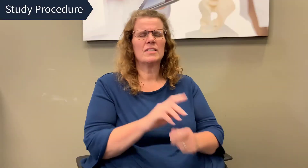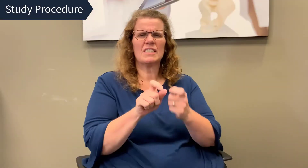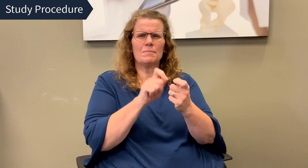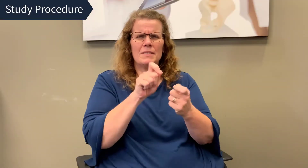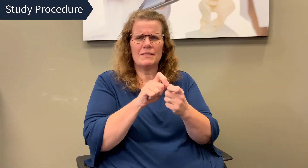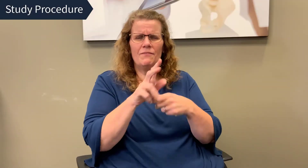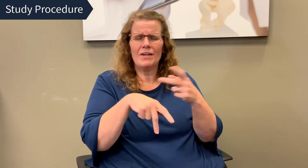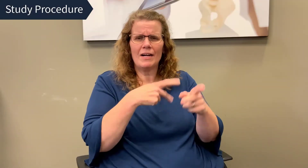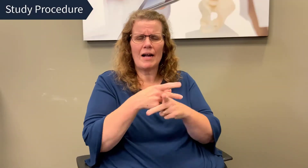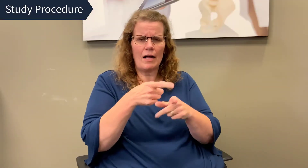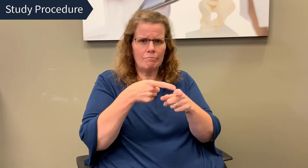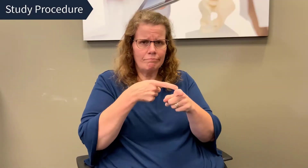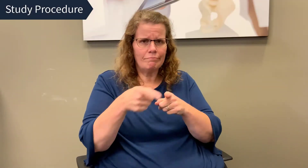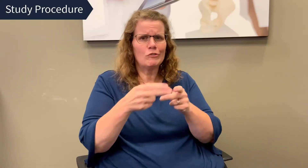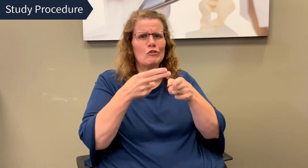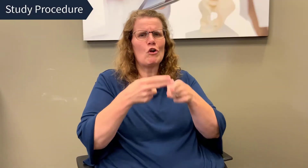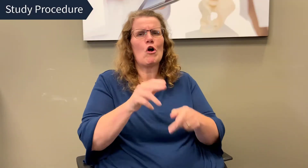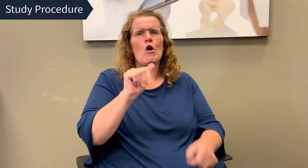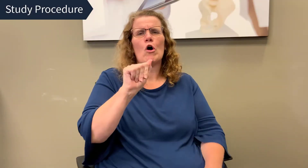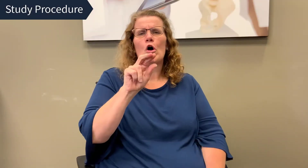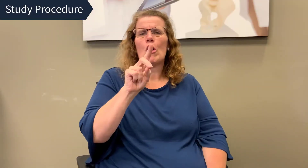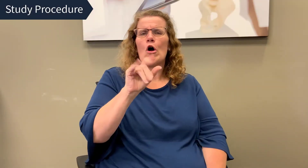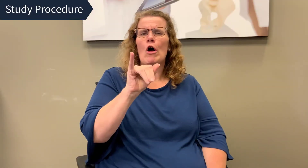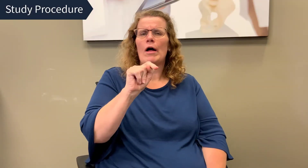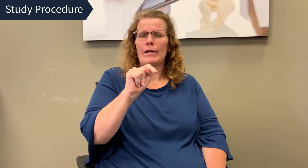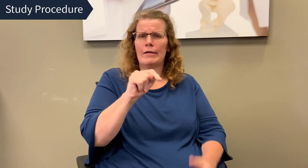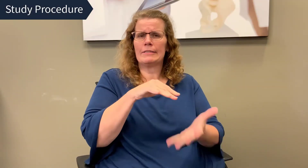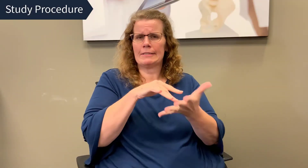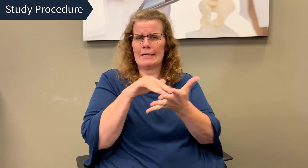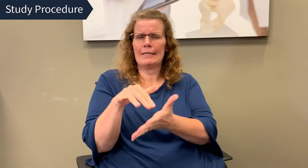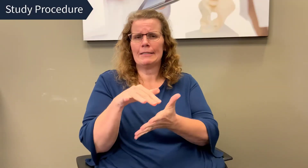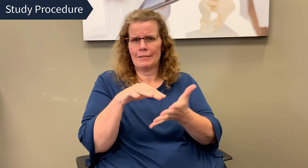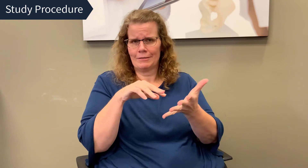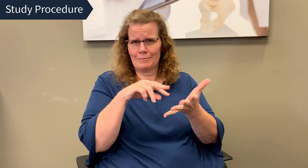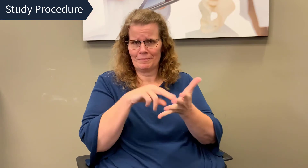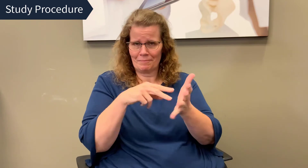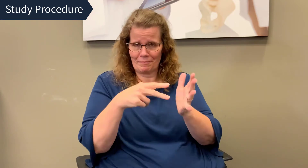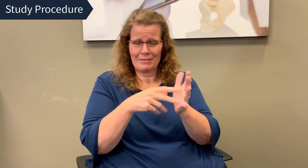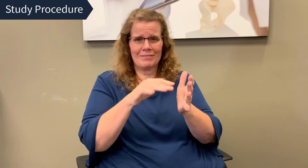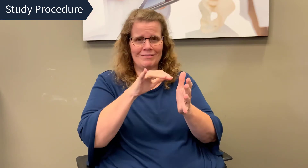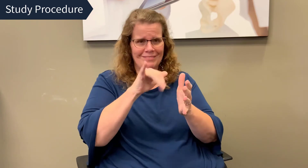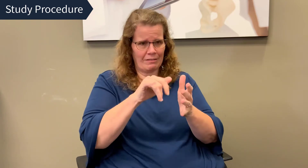Our study was cross-sectional, and that means that a specific population was